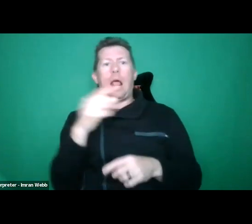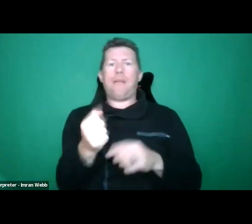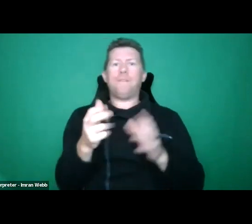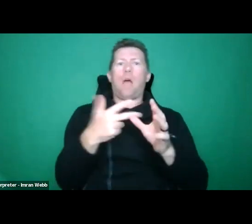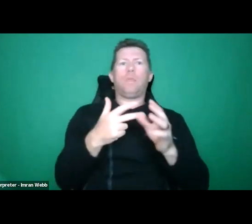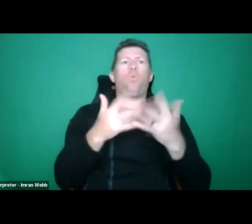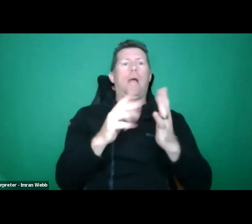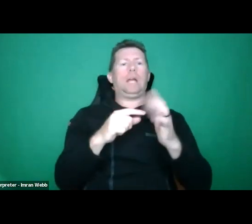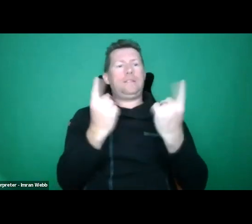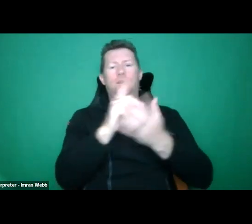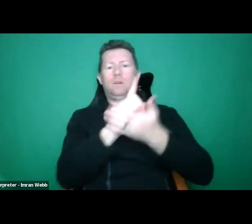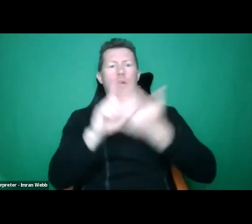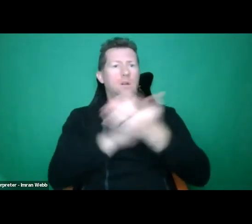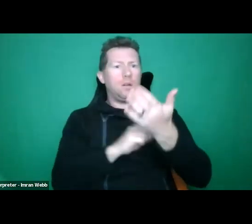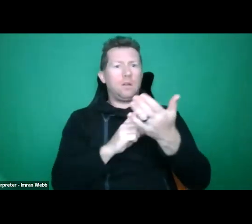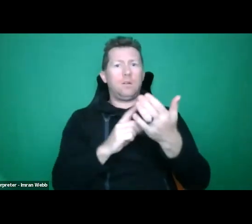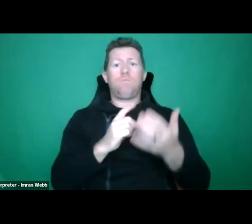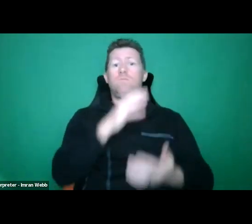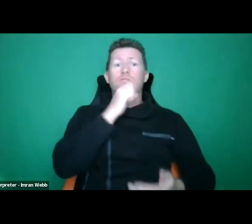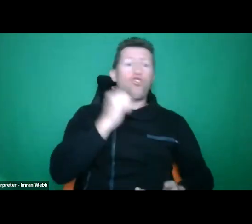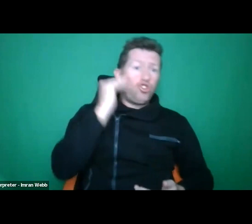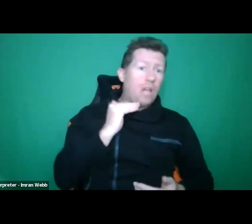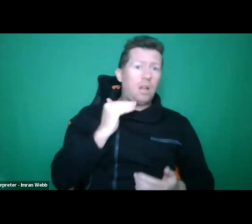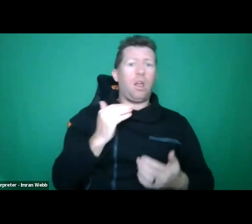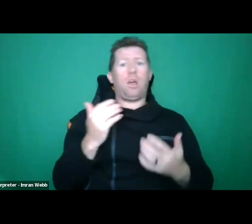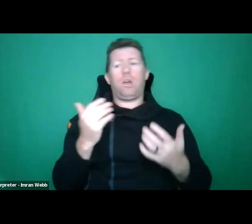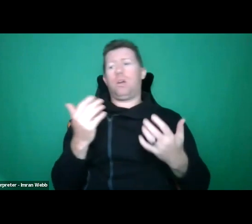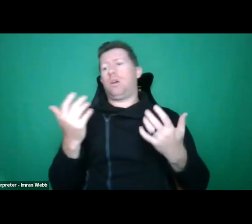So gender based discrimination, women coming up against the patriarchy